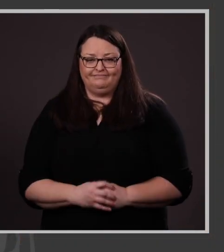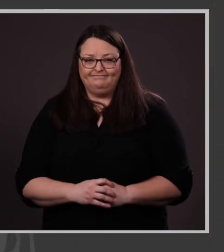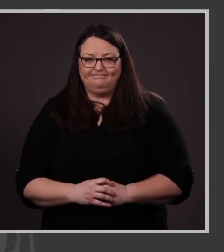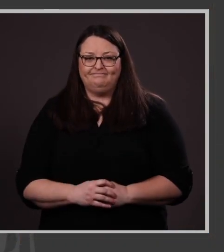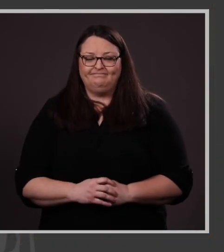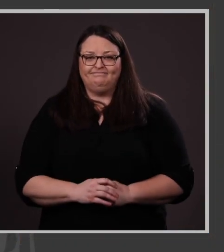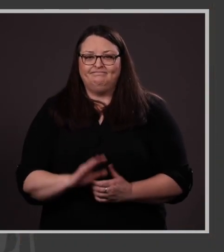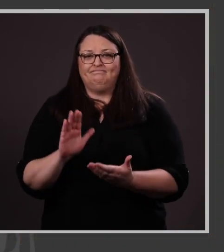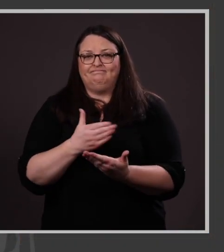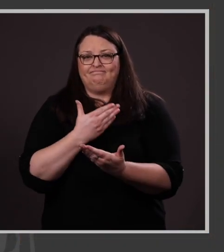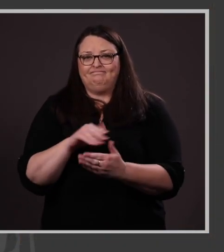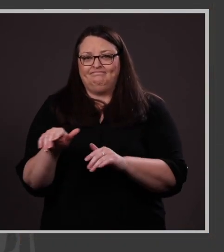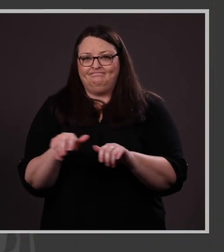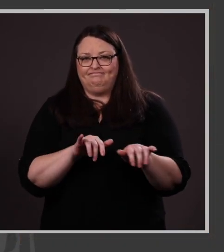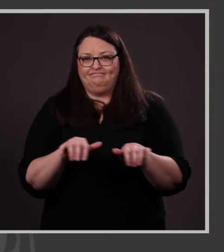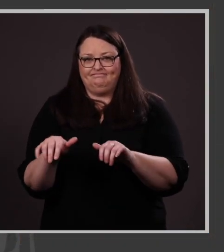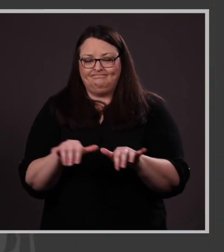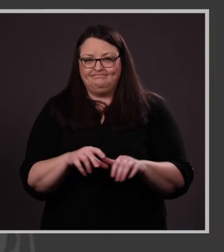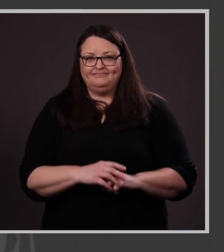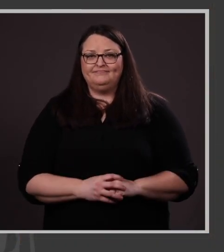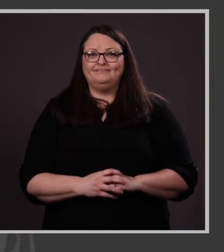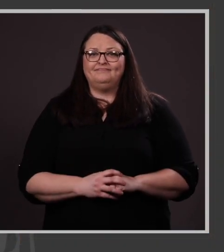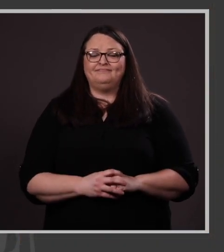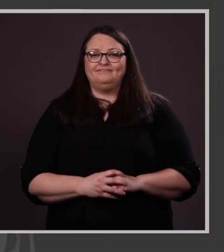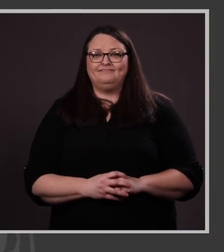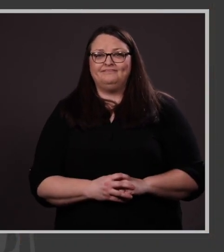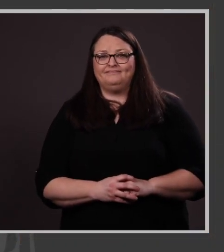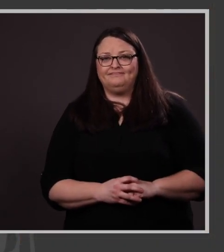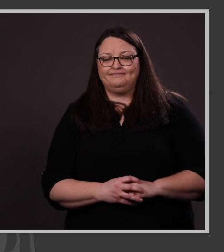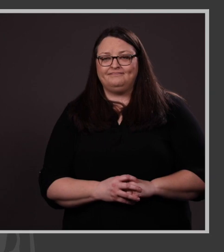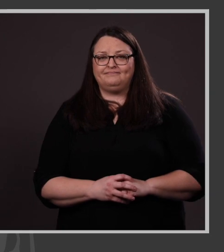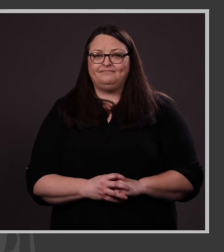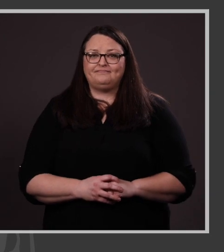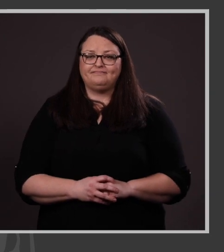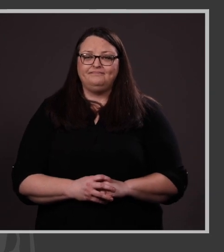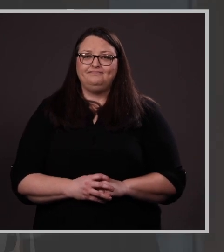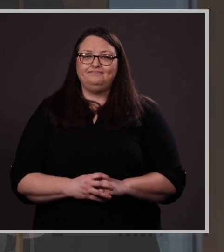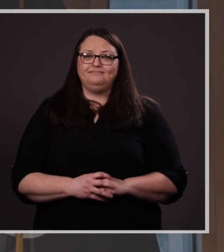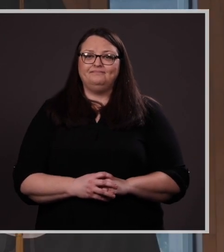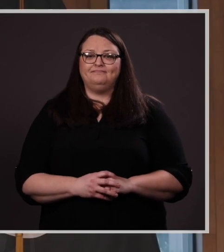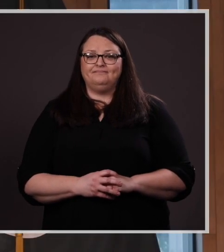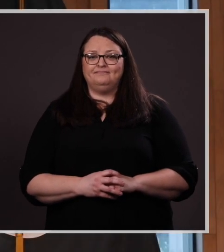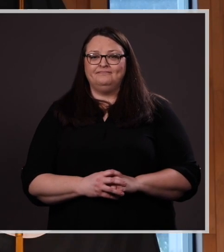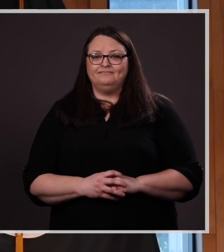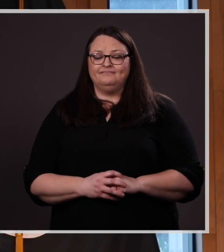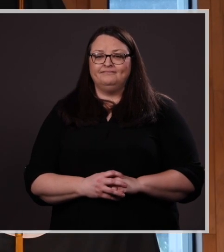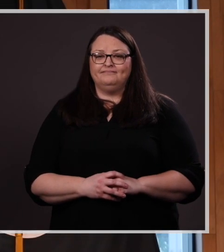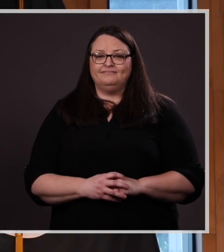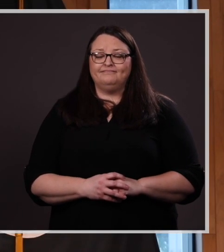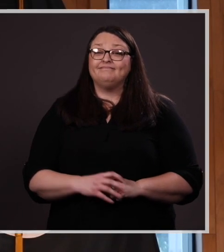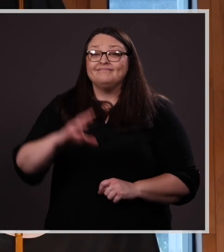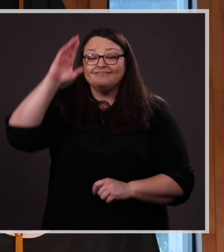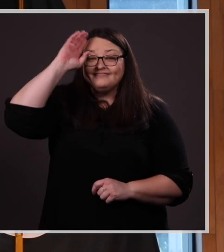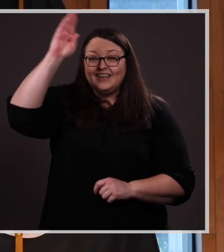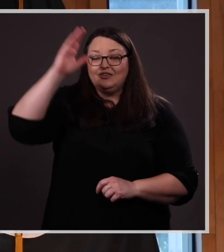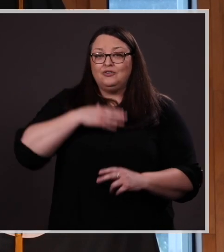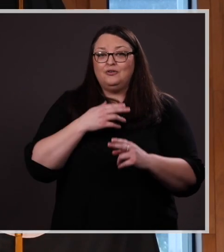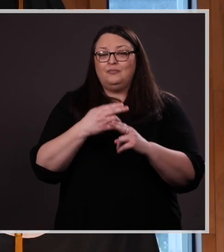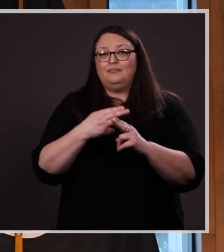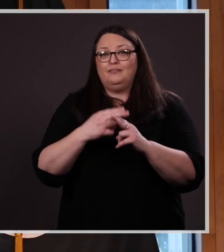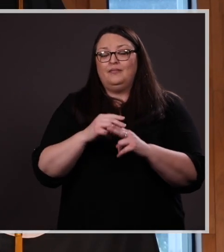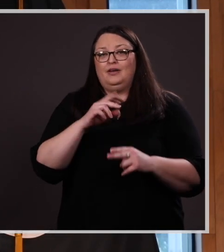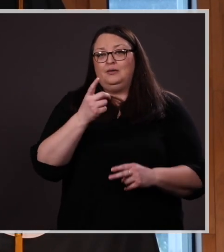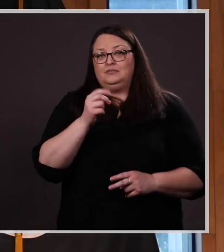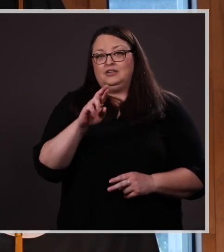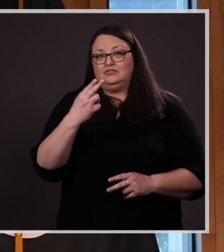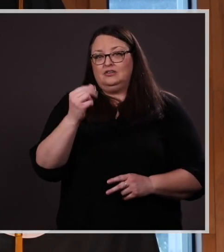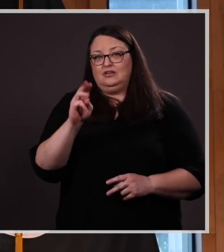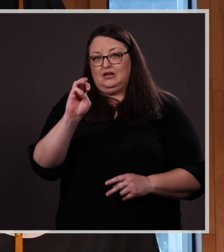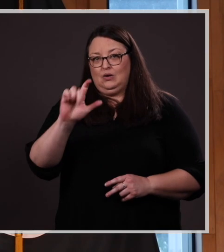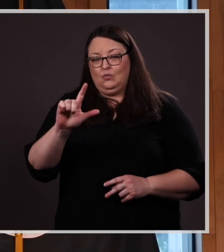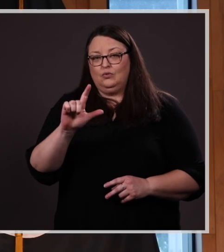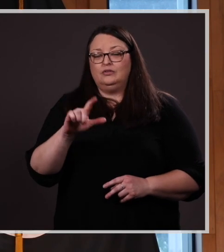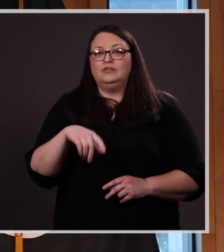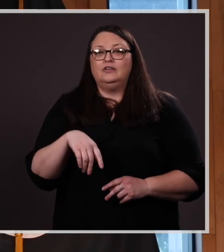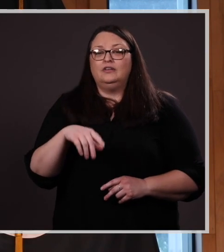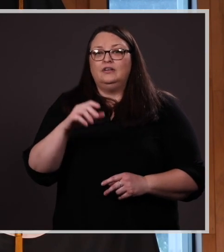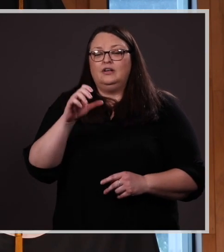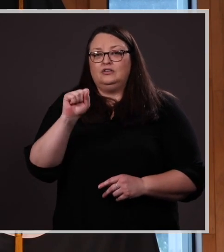Hello, I am Deborah Smith-Howell, Associate Vice Chancellor for Academic Affairs and Dean